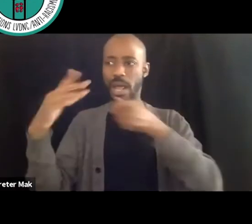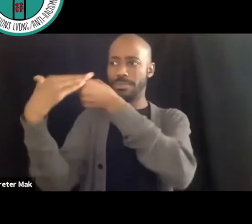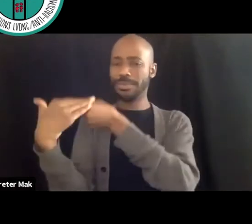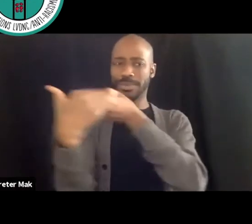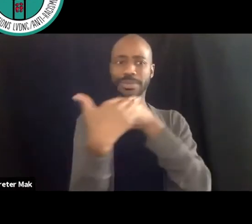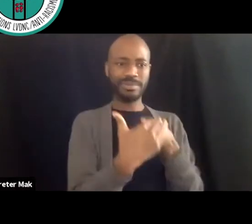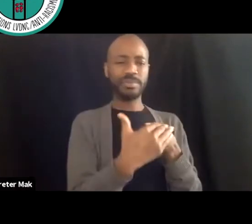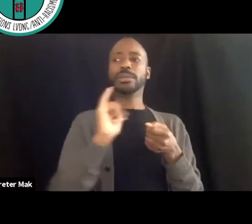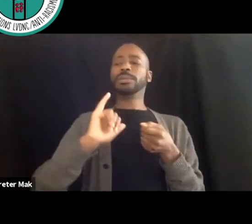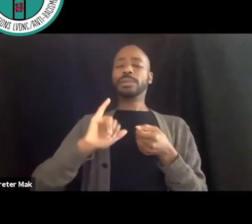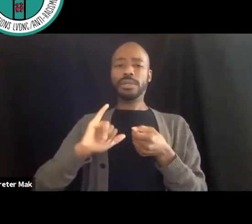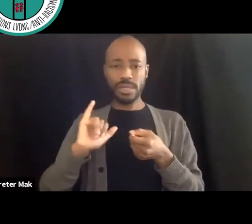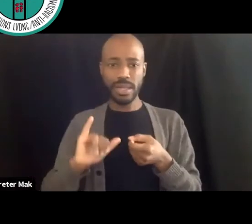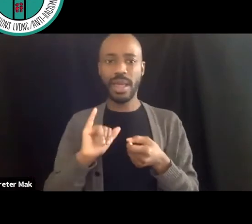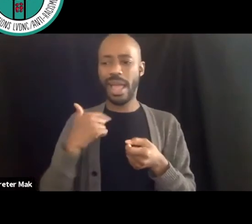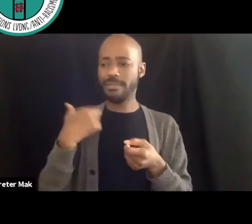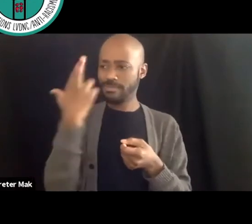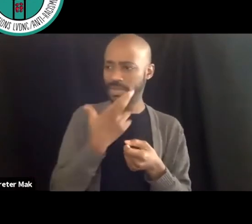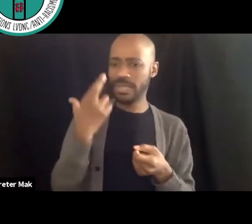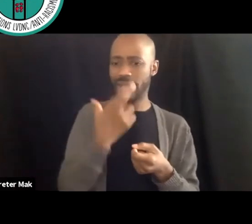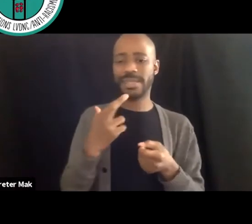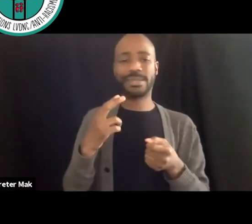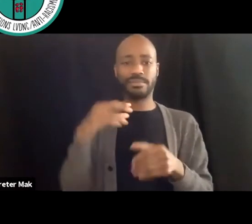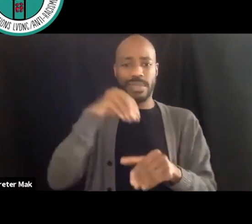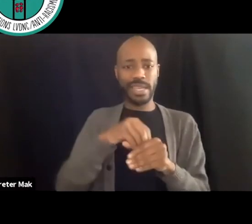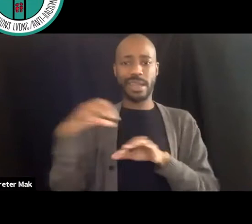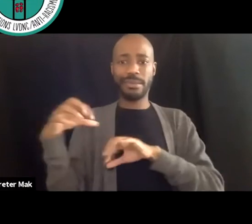that again in a colonial world directs and guides,